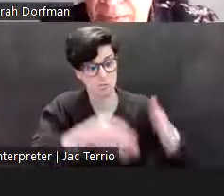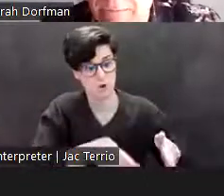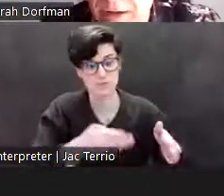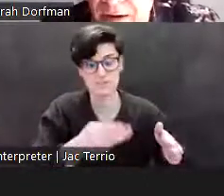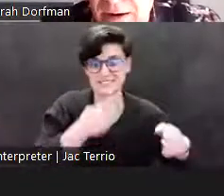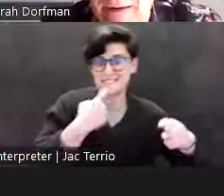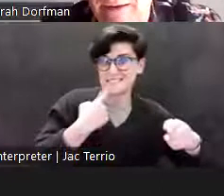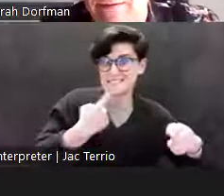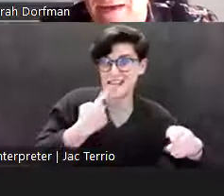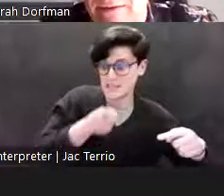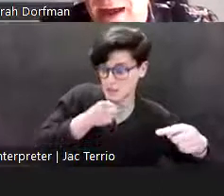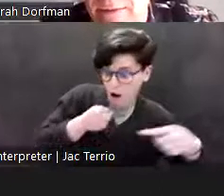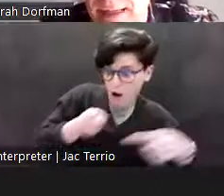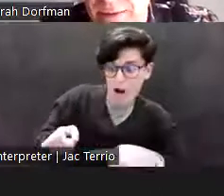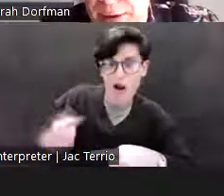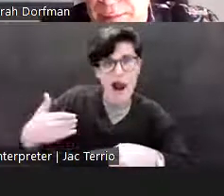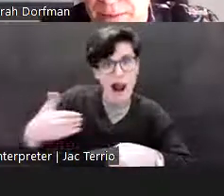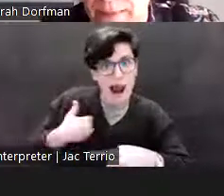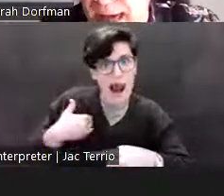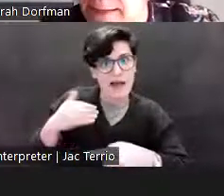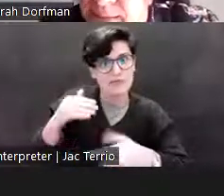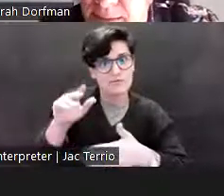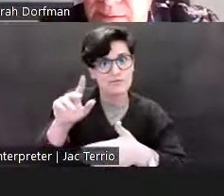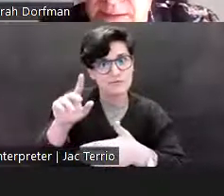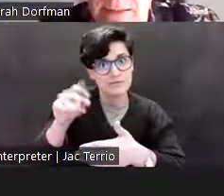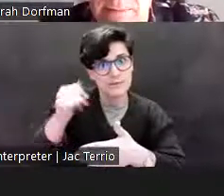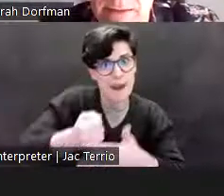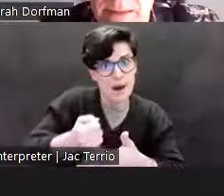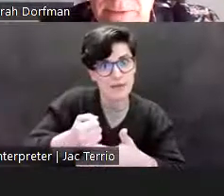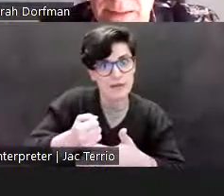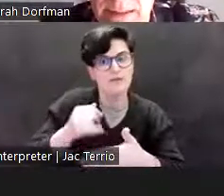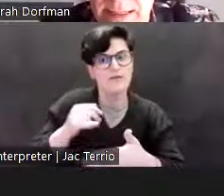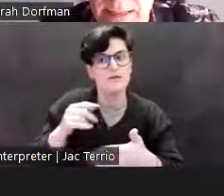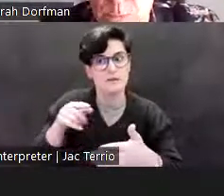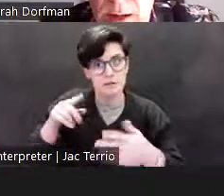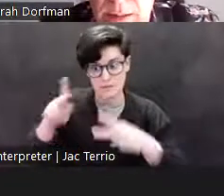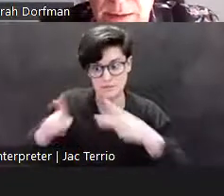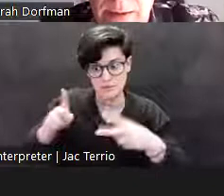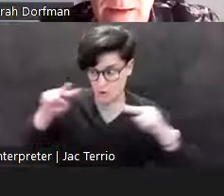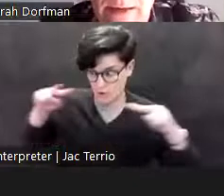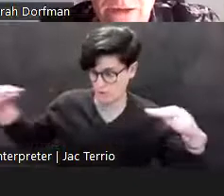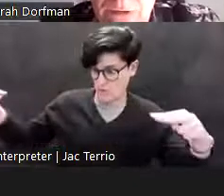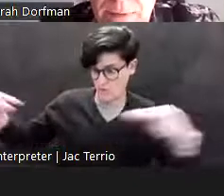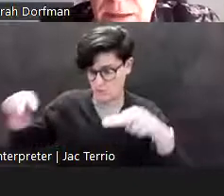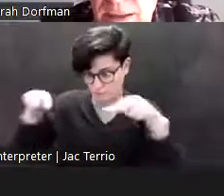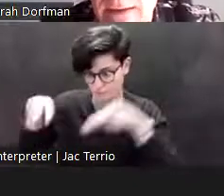and they're being regarded as as having that impairment, then that is considered a disability under the Ad. 15:15:00 As well. It should be noted that